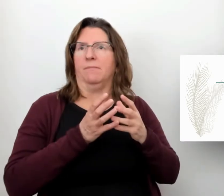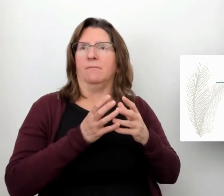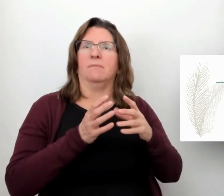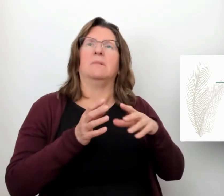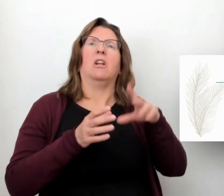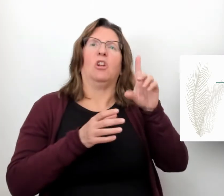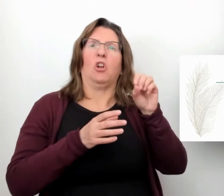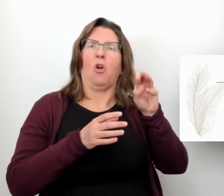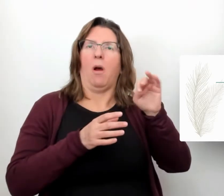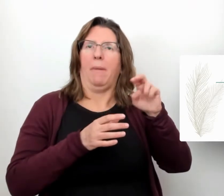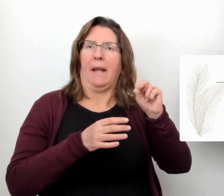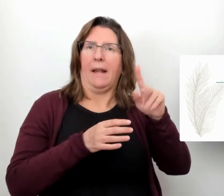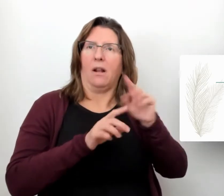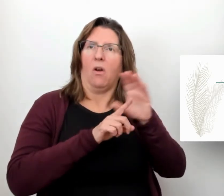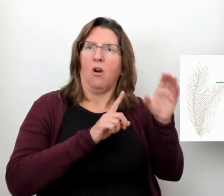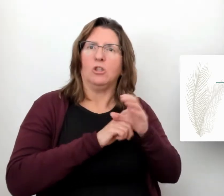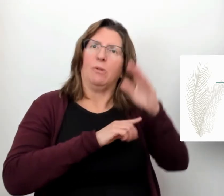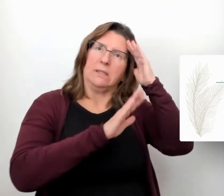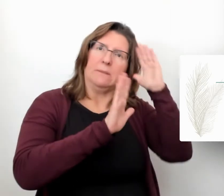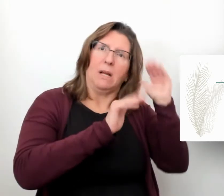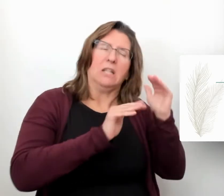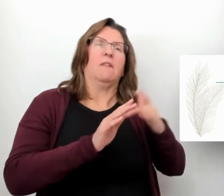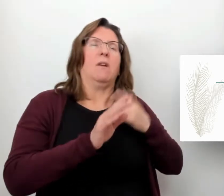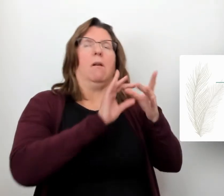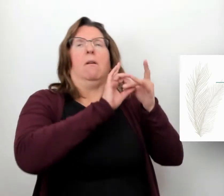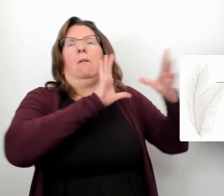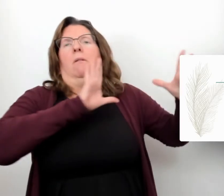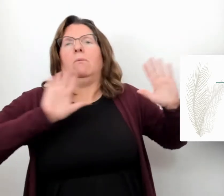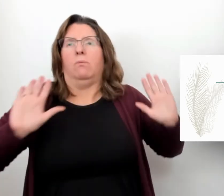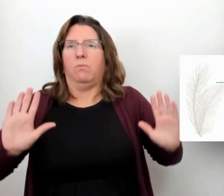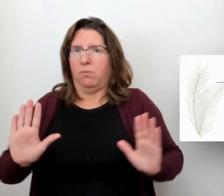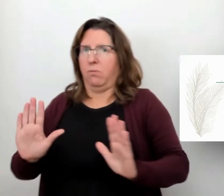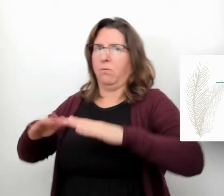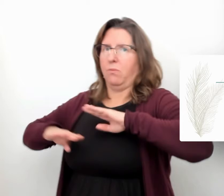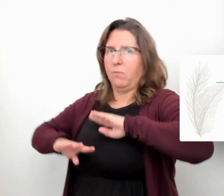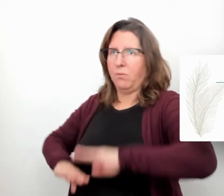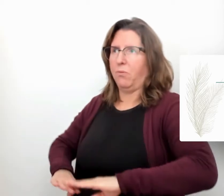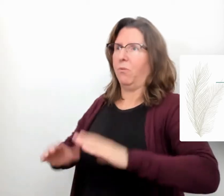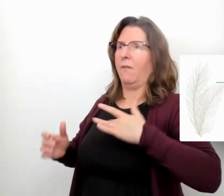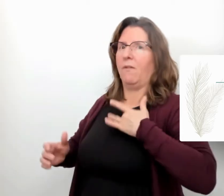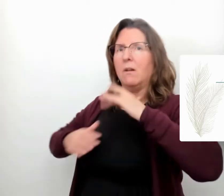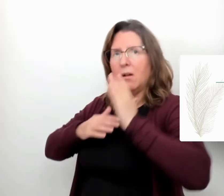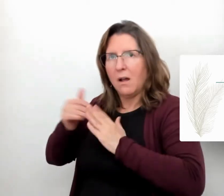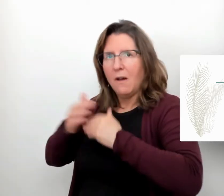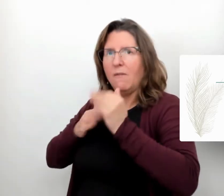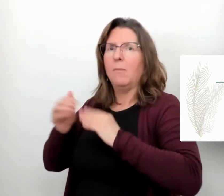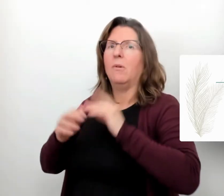Somewhere to go where they can disconnect from the dominant culture's expectations - - - that's deaf space!